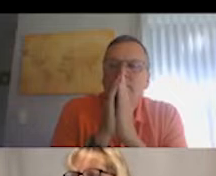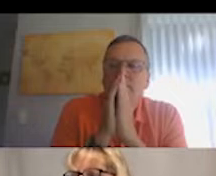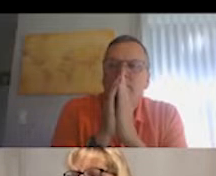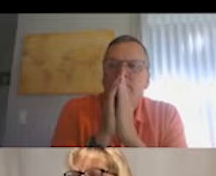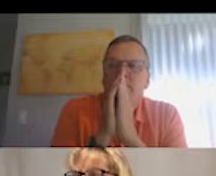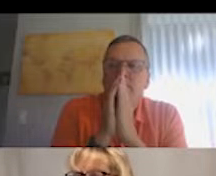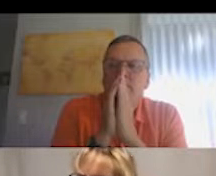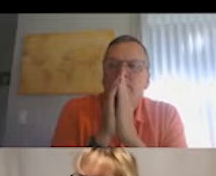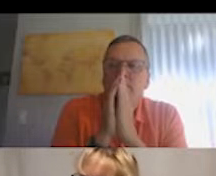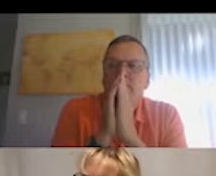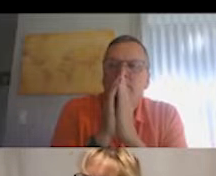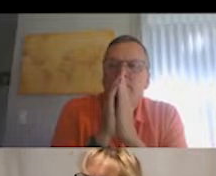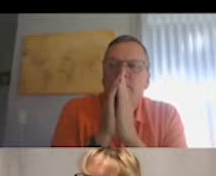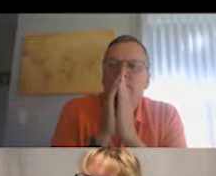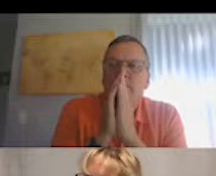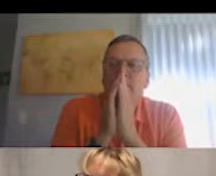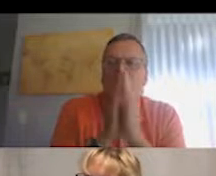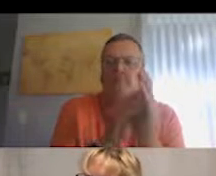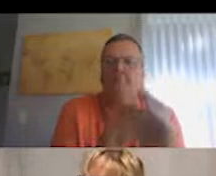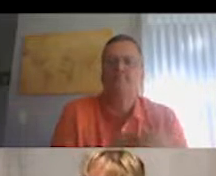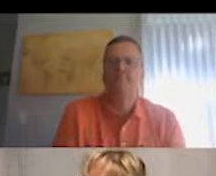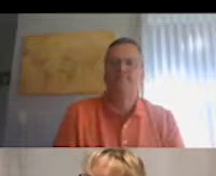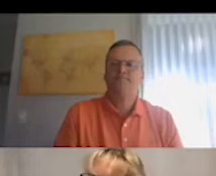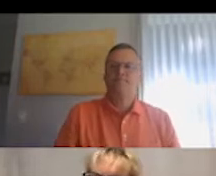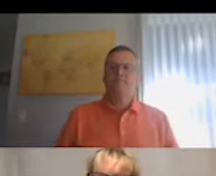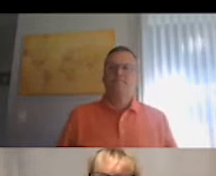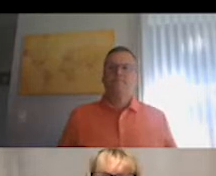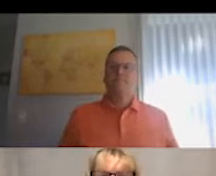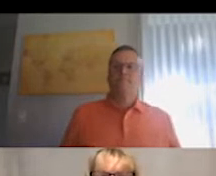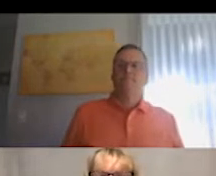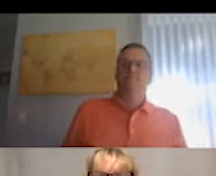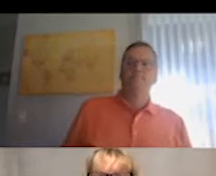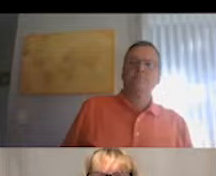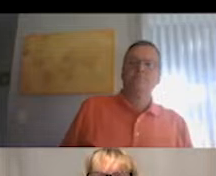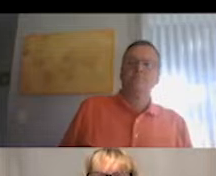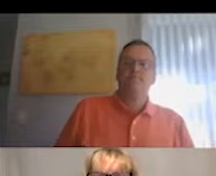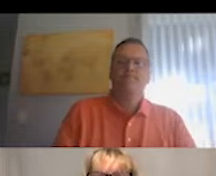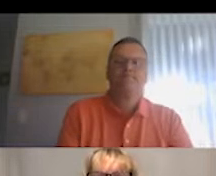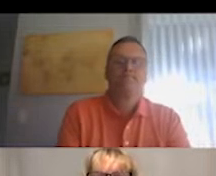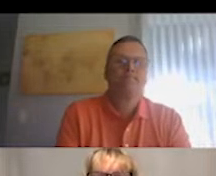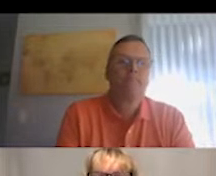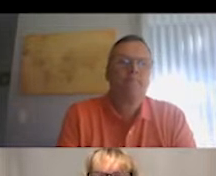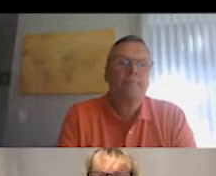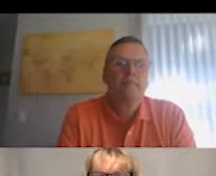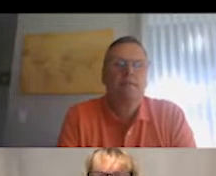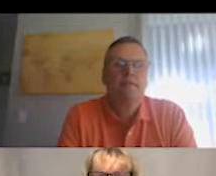Am I eligible for VR services too? You're eligible if you have a physical or mental condition that